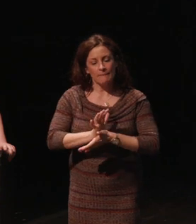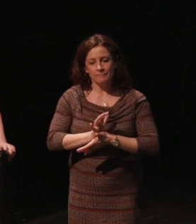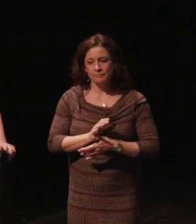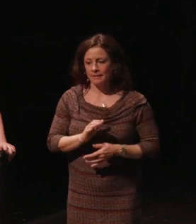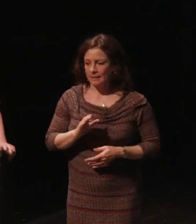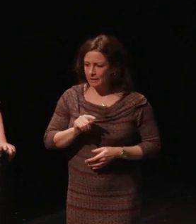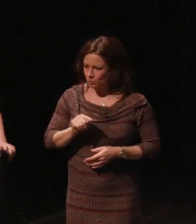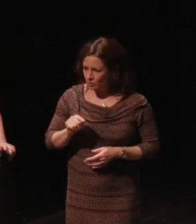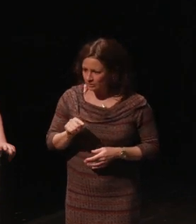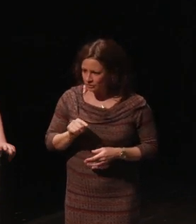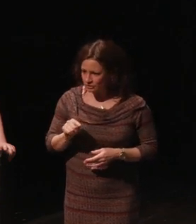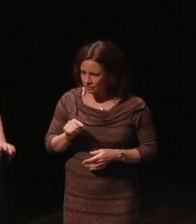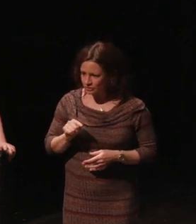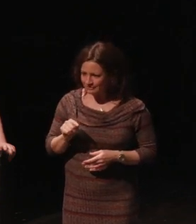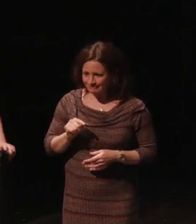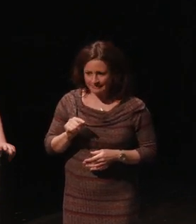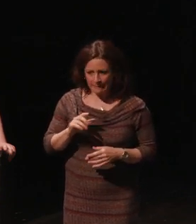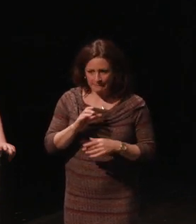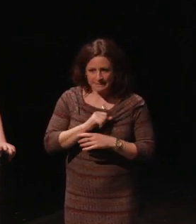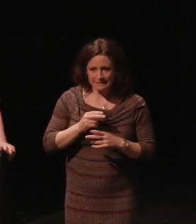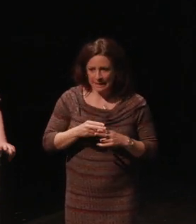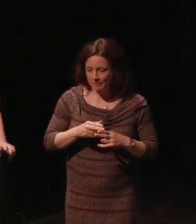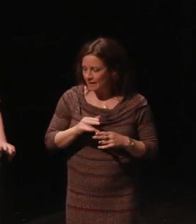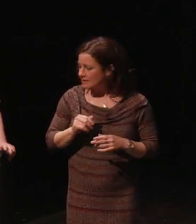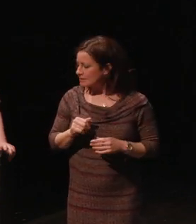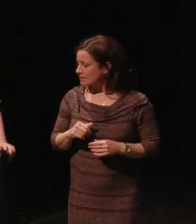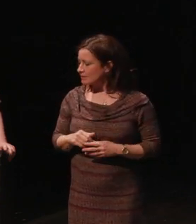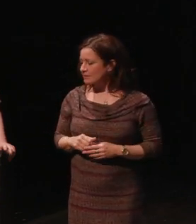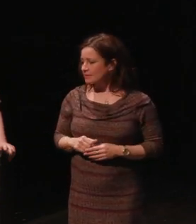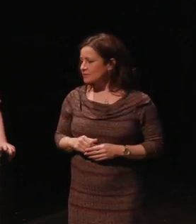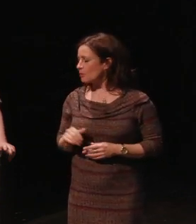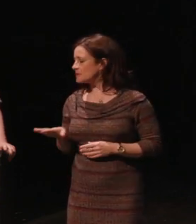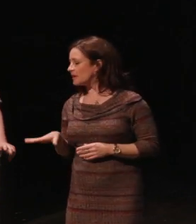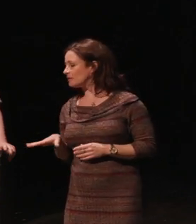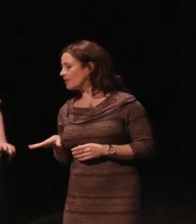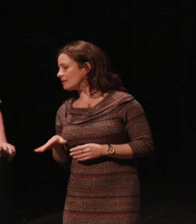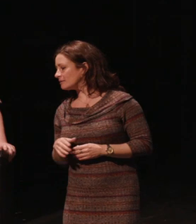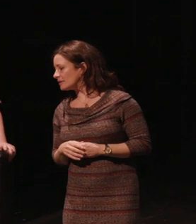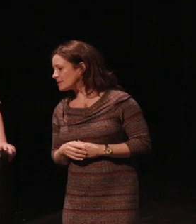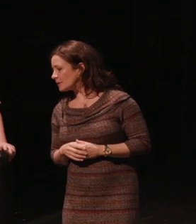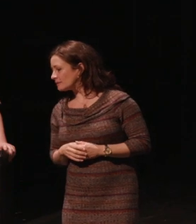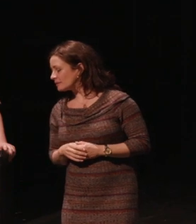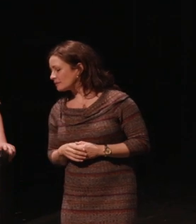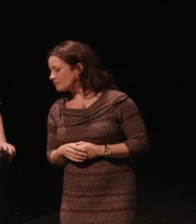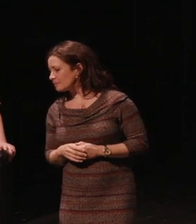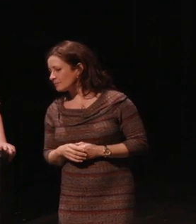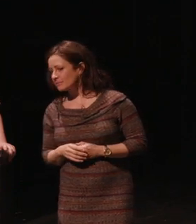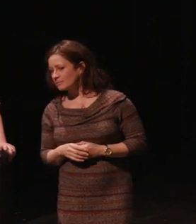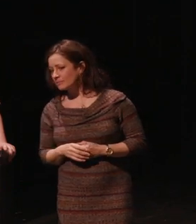They had about 1.4 million sales in the UK. So, what's the time of that first one?